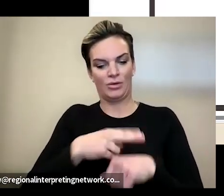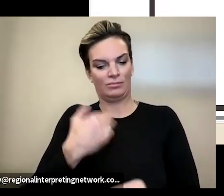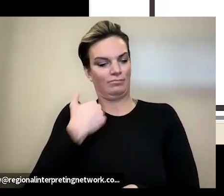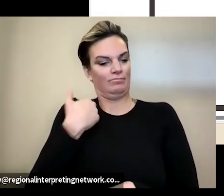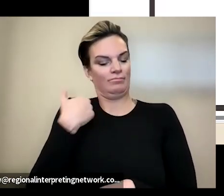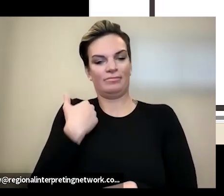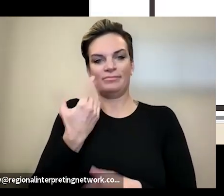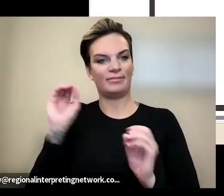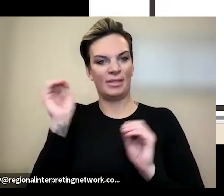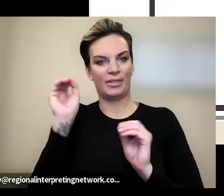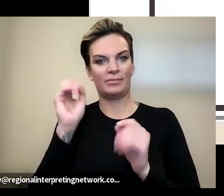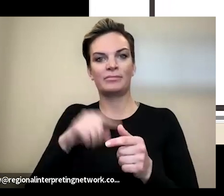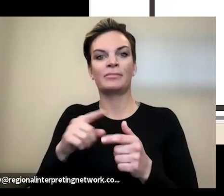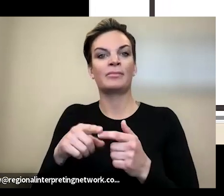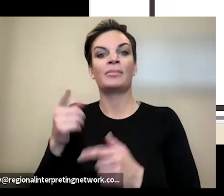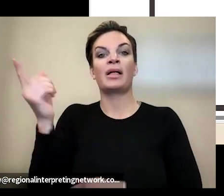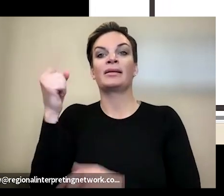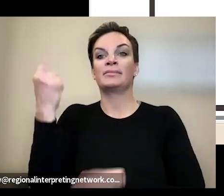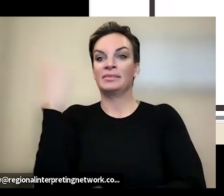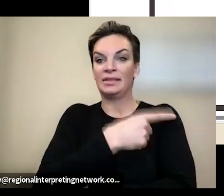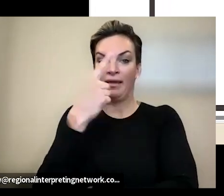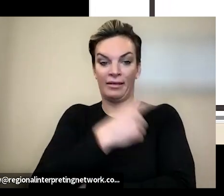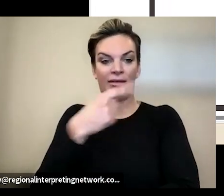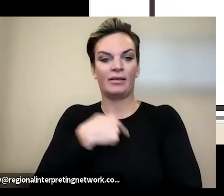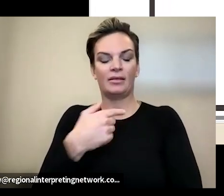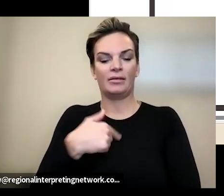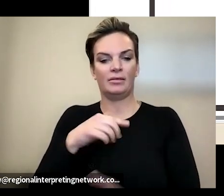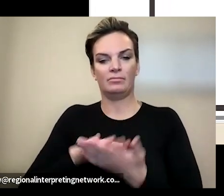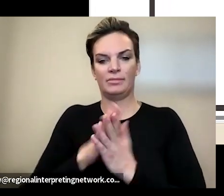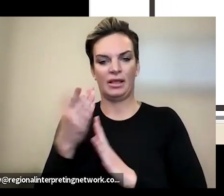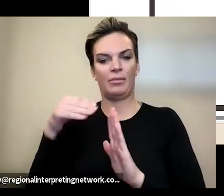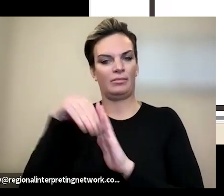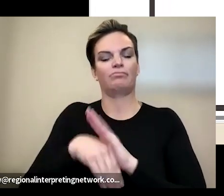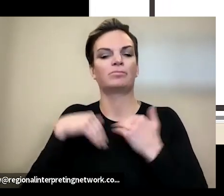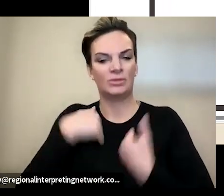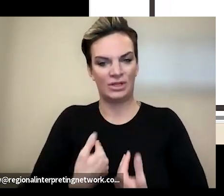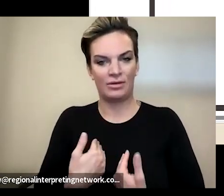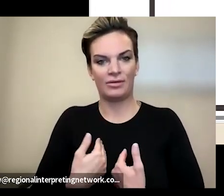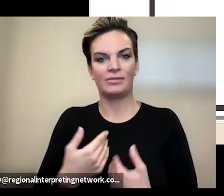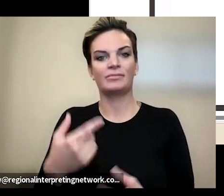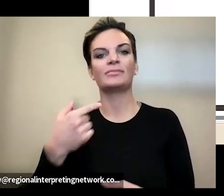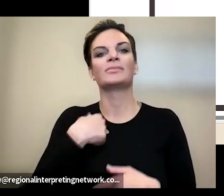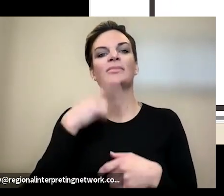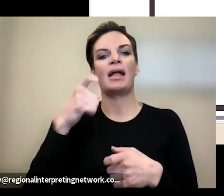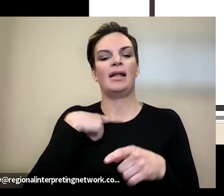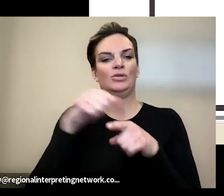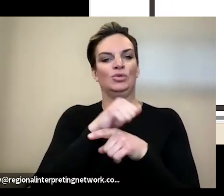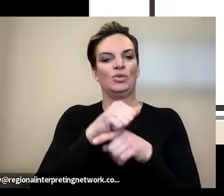spike in the middle of the day, so she worked with me to sort of retrain my adrenals, we're still